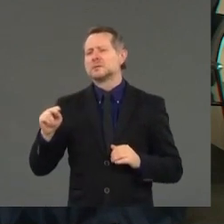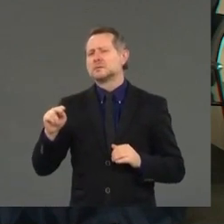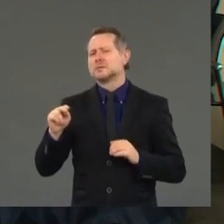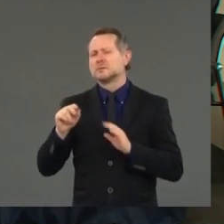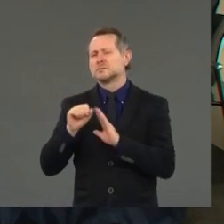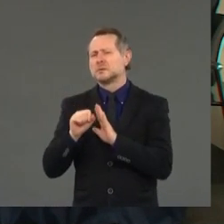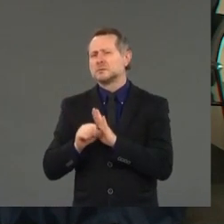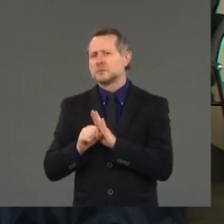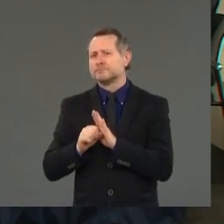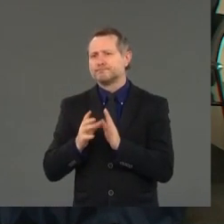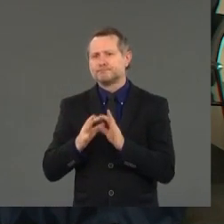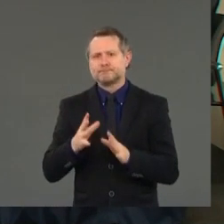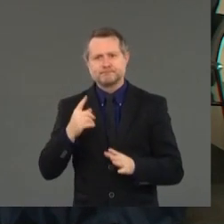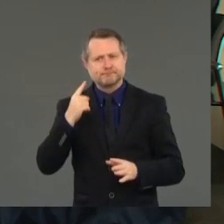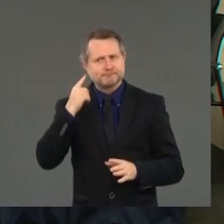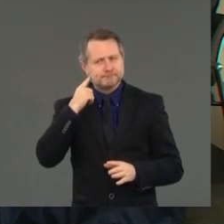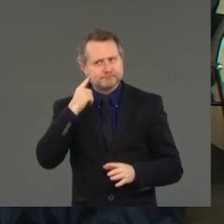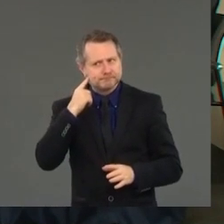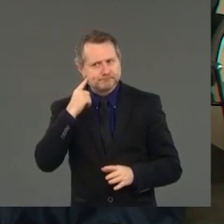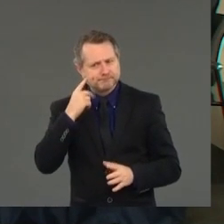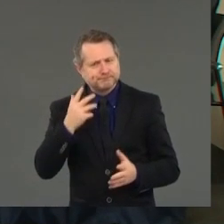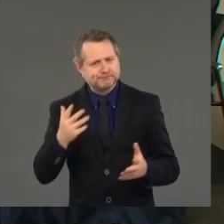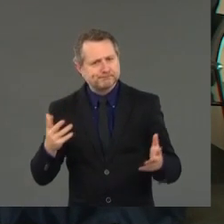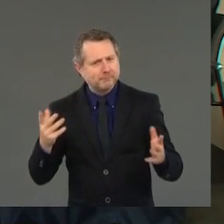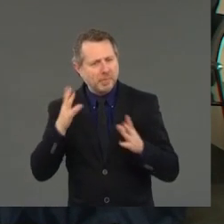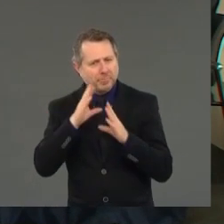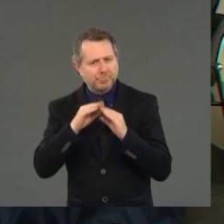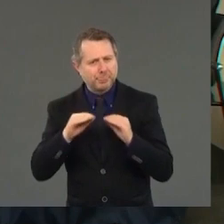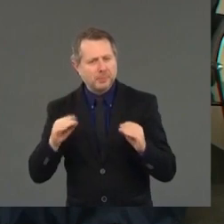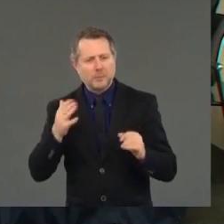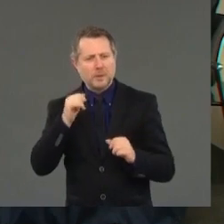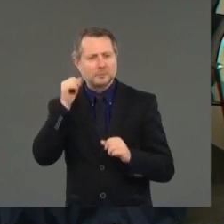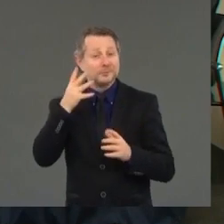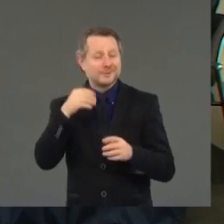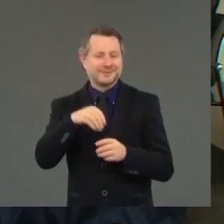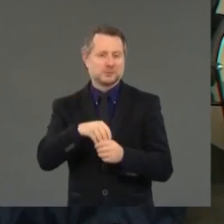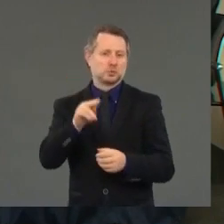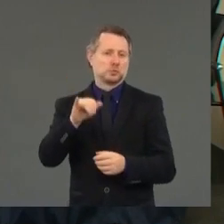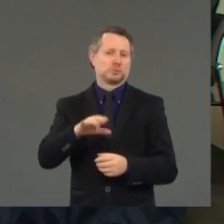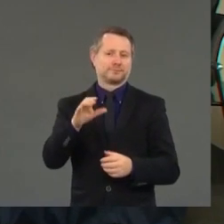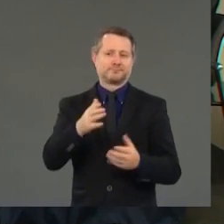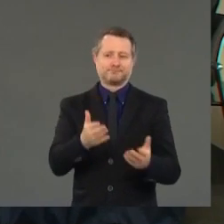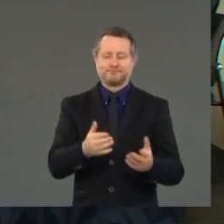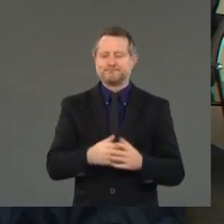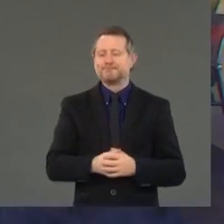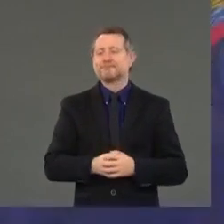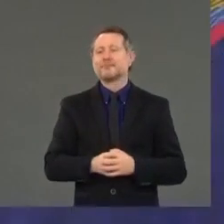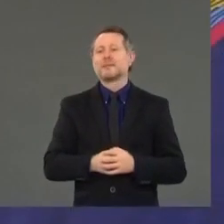HOW CAN CONNECTICUT OPEN BARS AND RESTAURANTS WHILE NEW YORK COMMUNITIES JUST TWO MILES AWAY